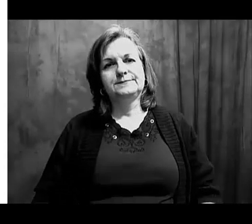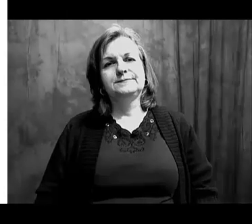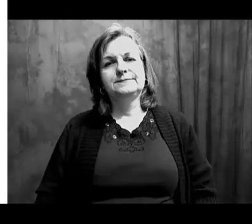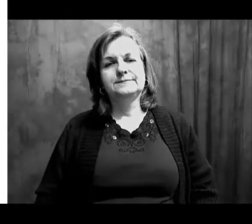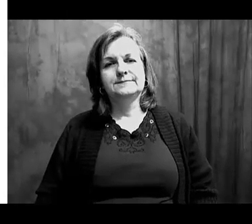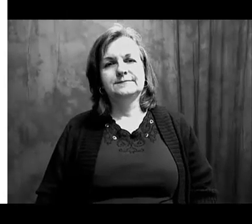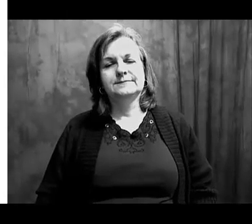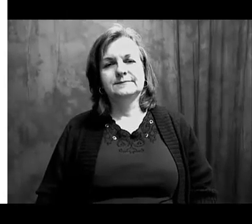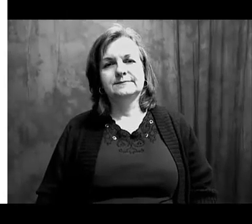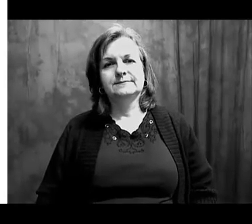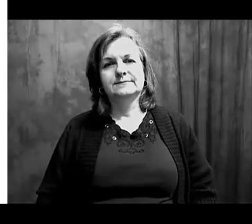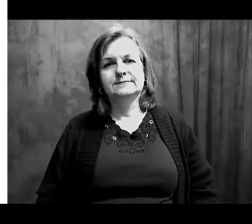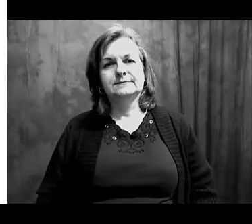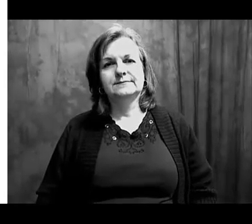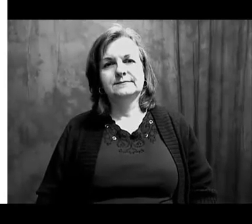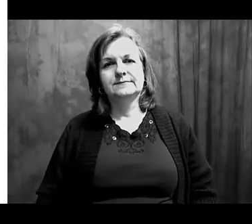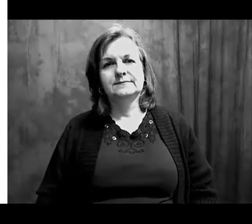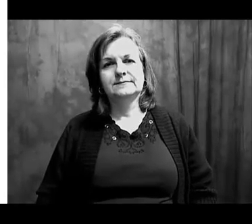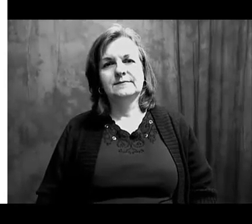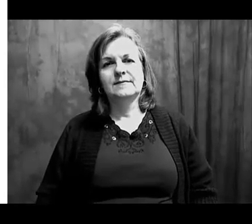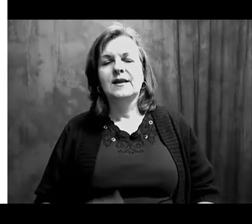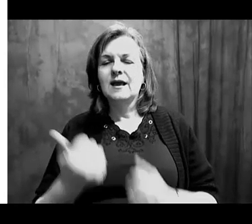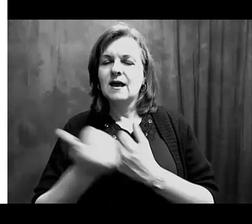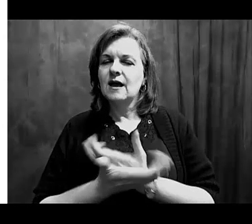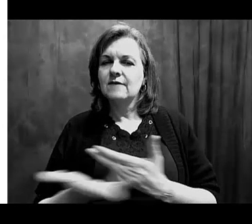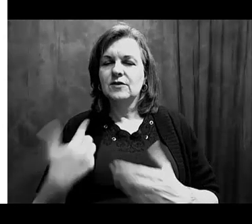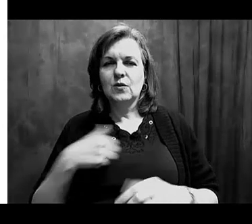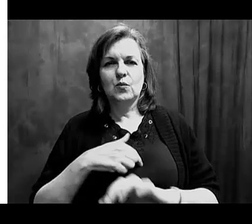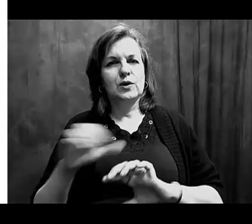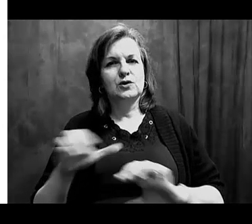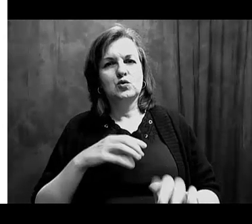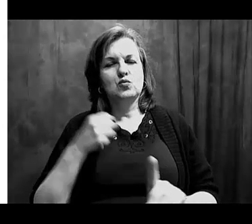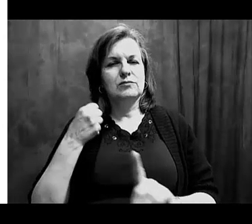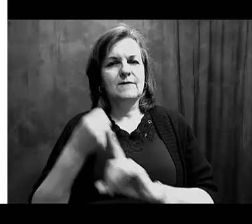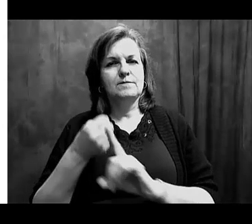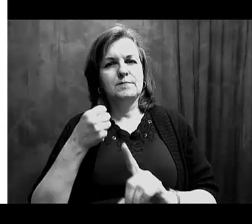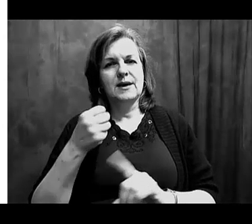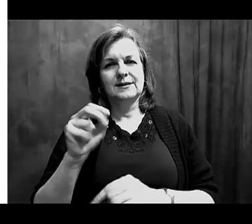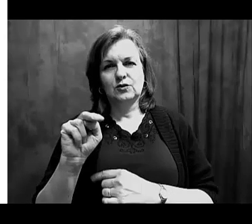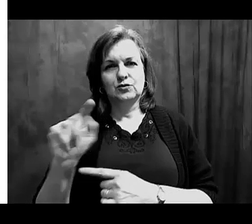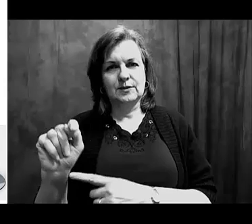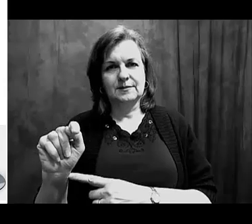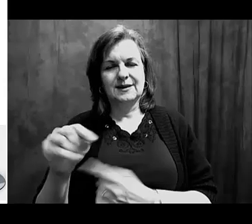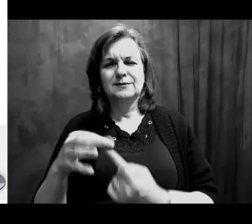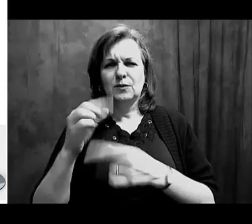everything we do can affect how neurotransmitters behave -- particularly things that we put in our system